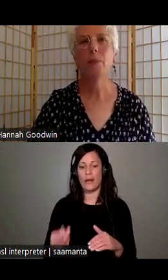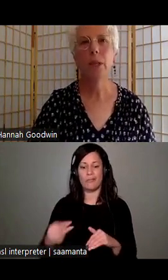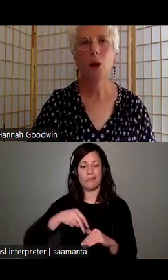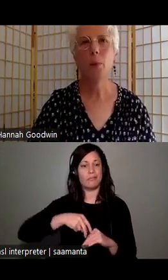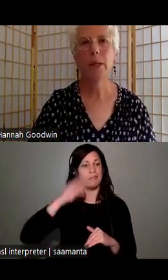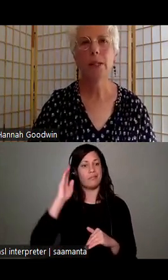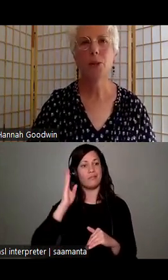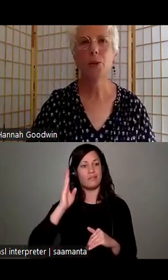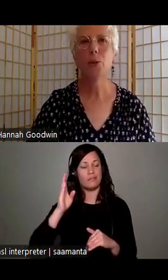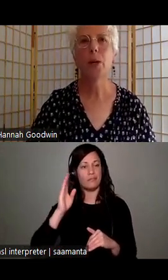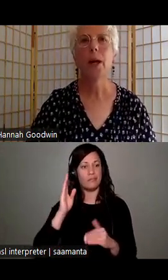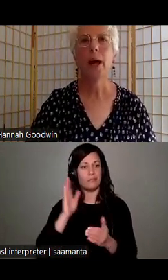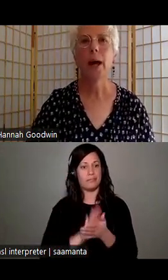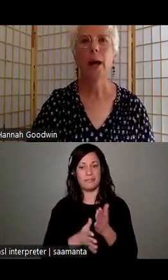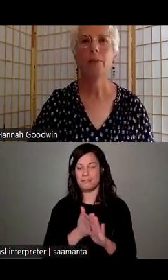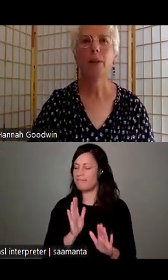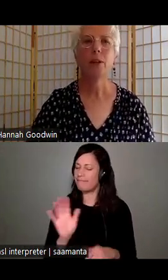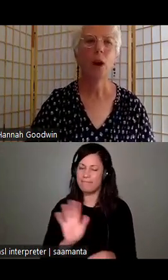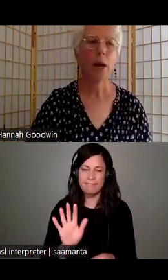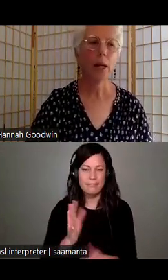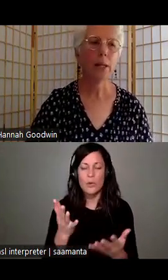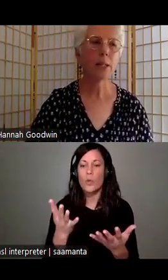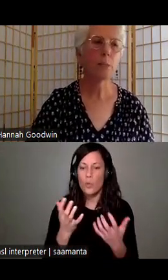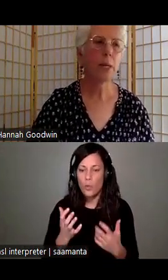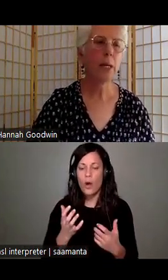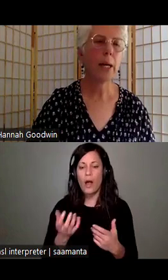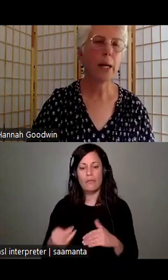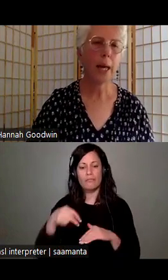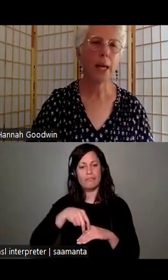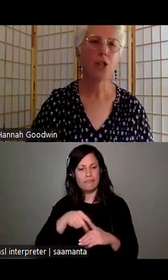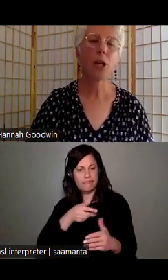really hoping to have the audience be engaged.